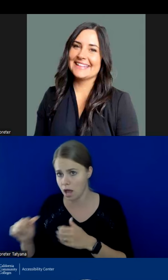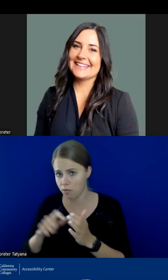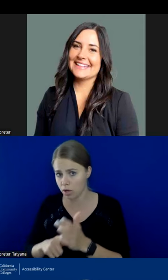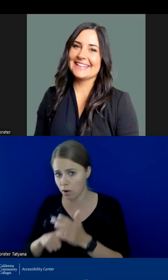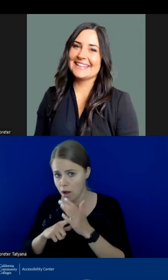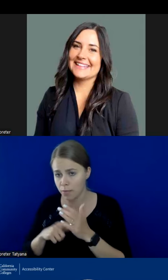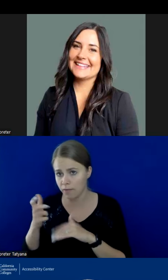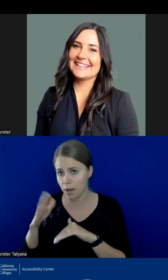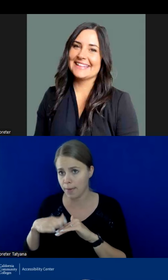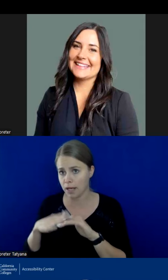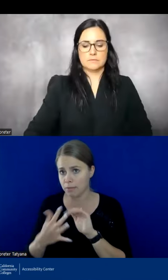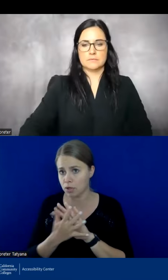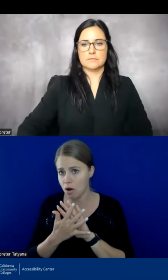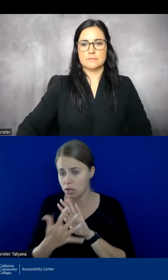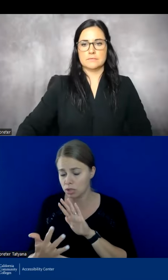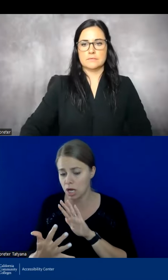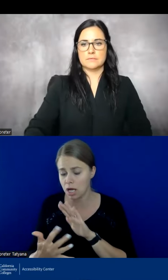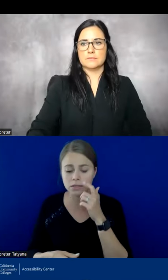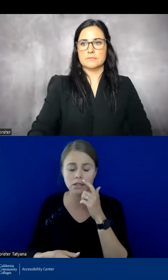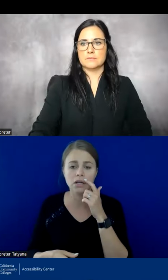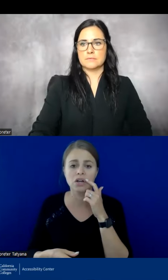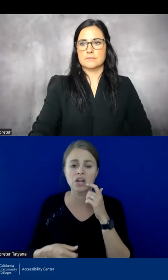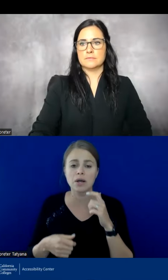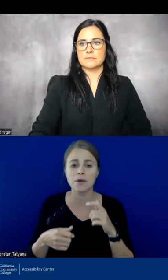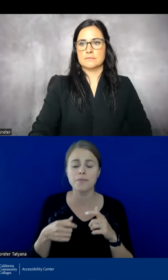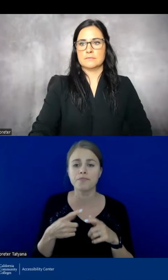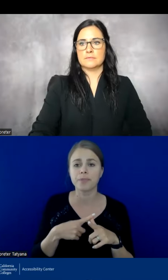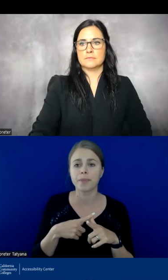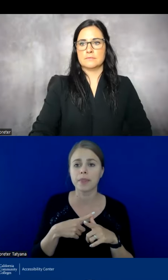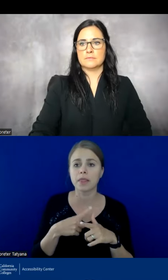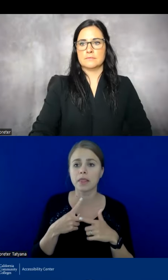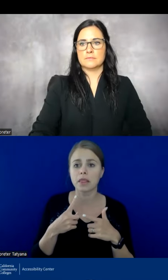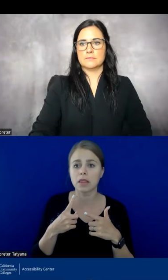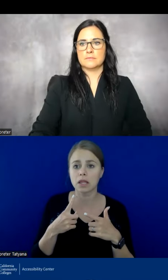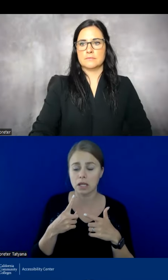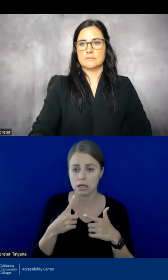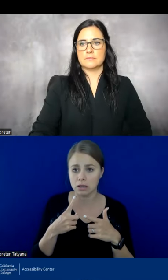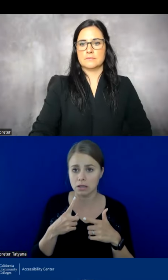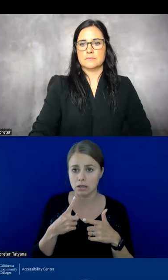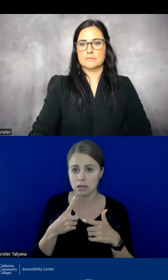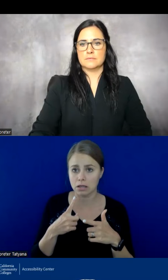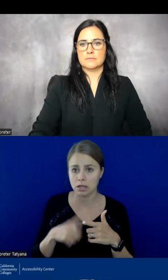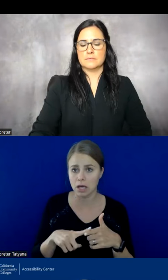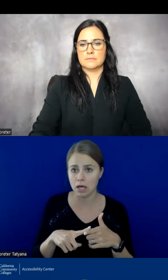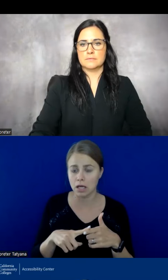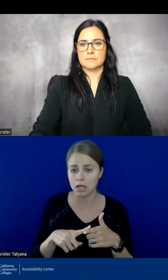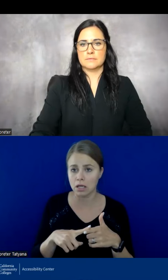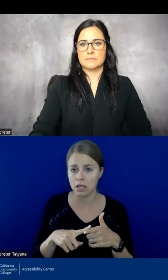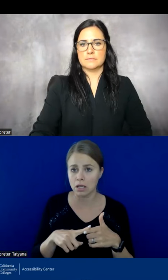for minimal contrast, then it's a distinction